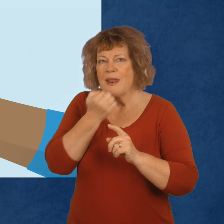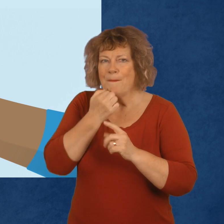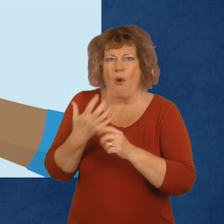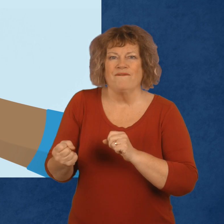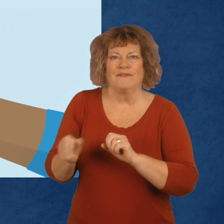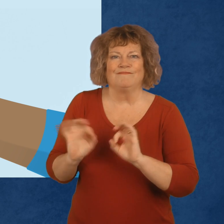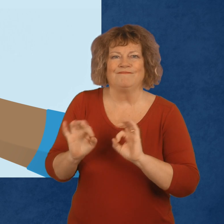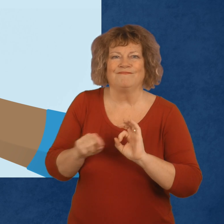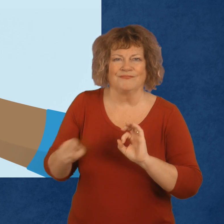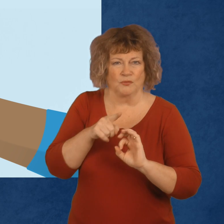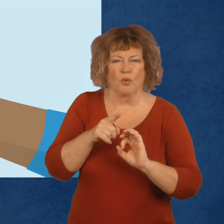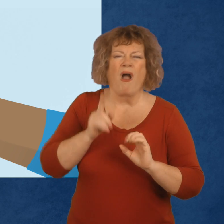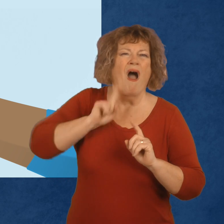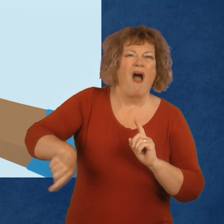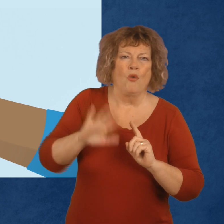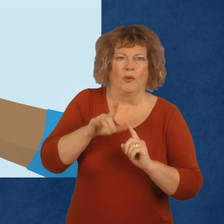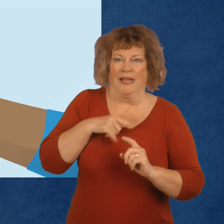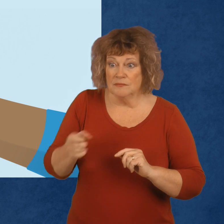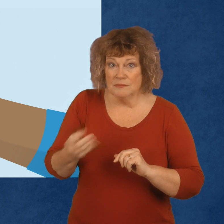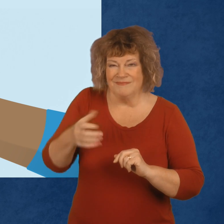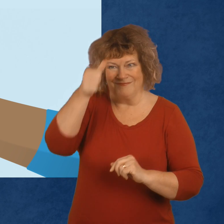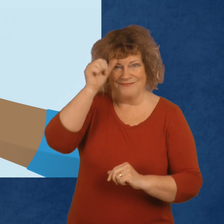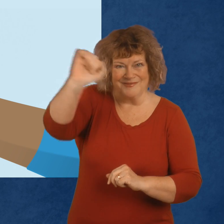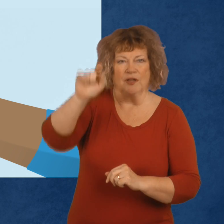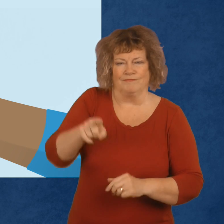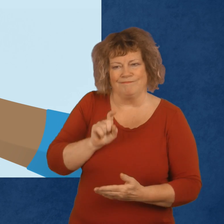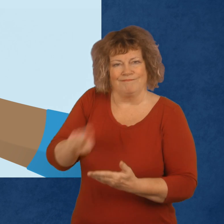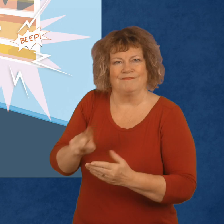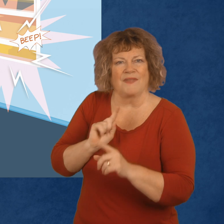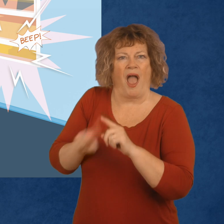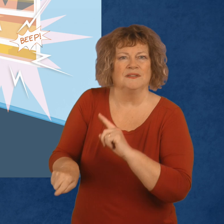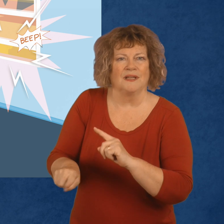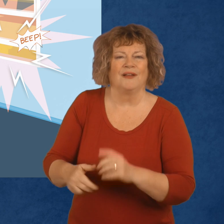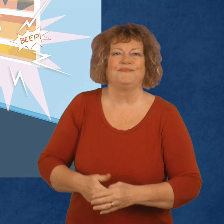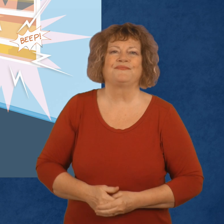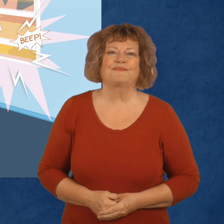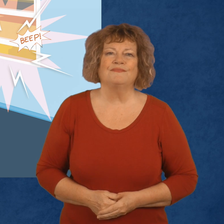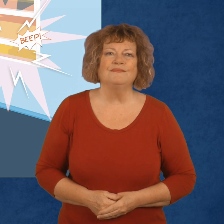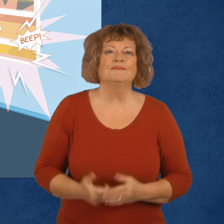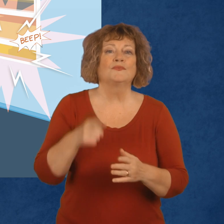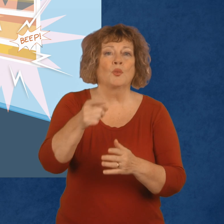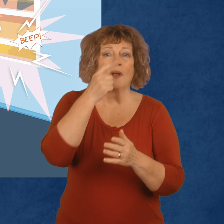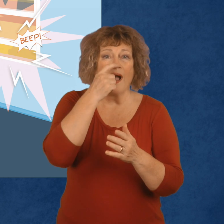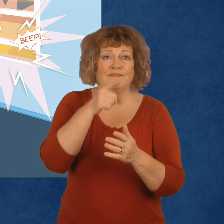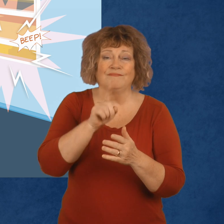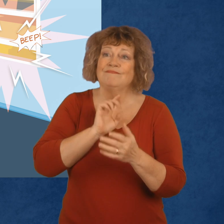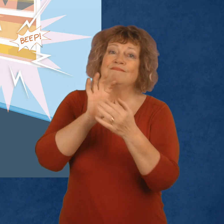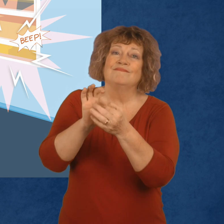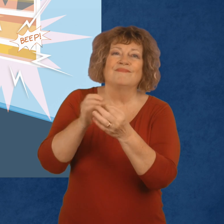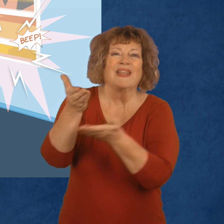it’s a good idea to answer it. You can connect to the hearing from any room.